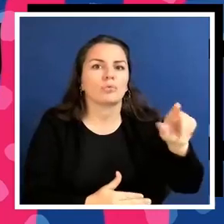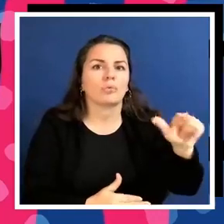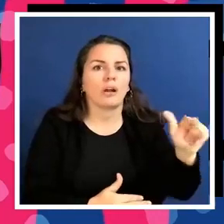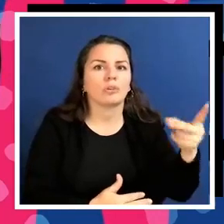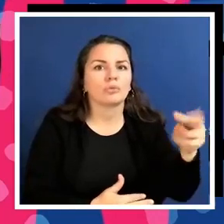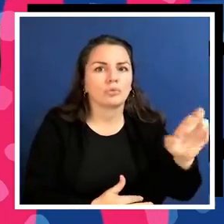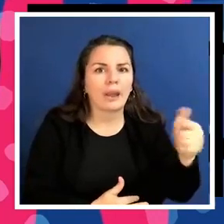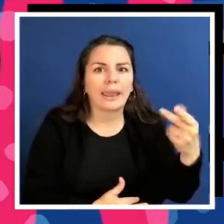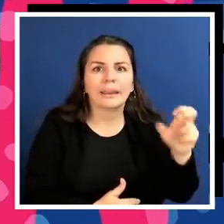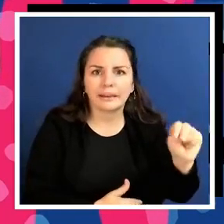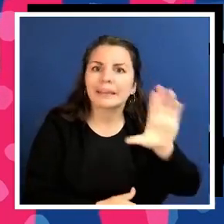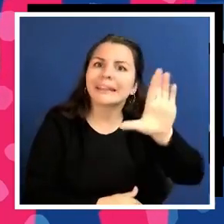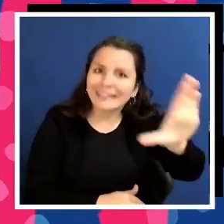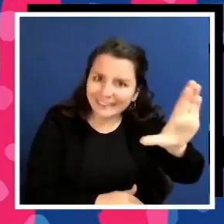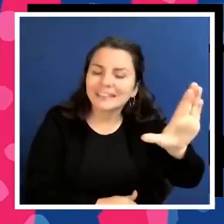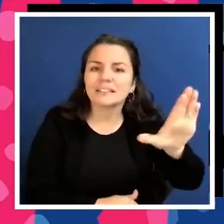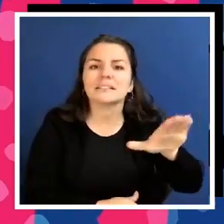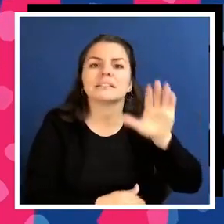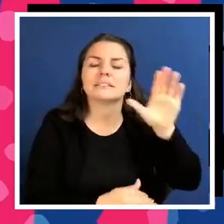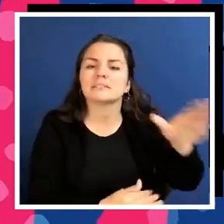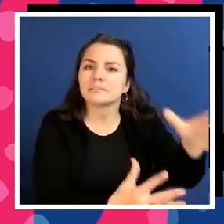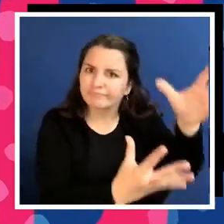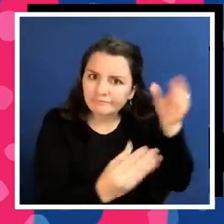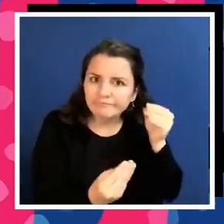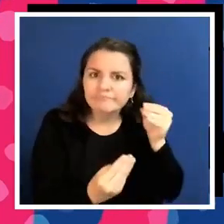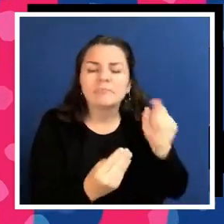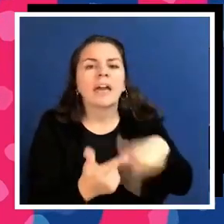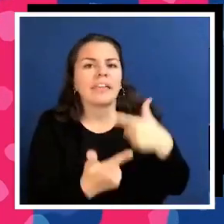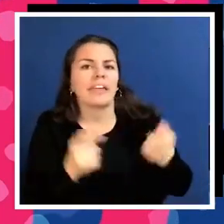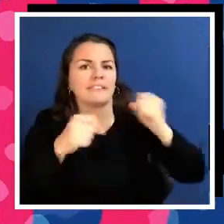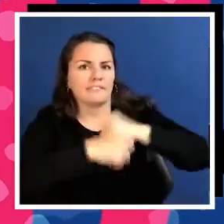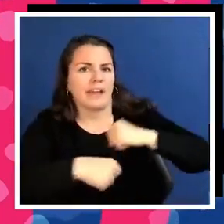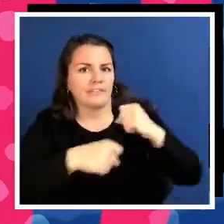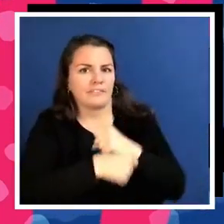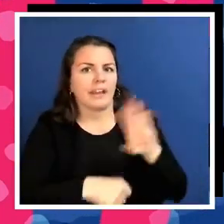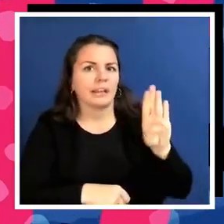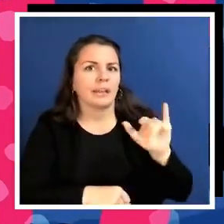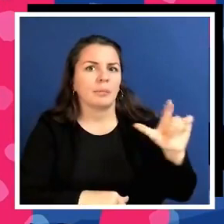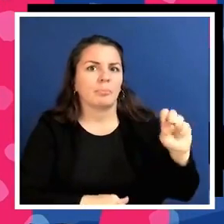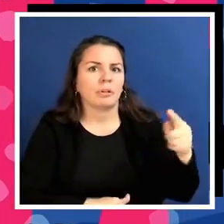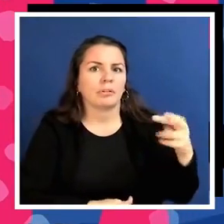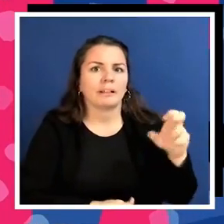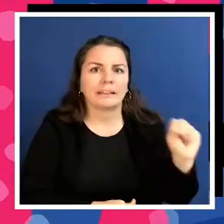30 YEARS AGO, DEMOCRATS RESPONDED BY EMBRACING REAGAN'S